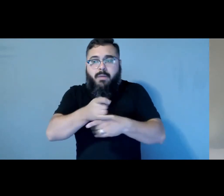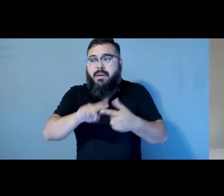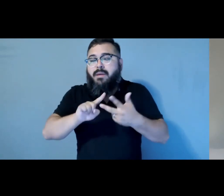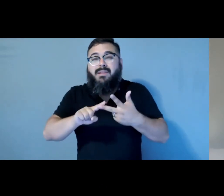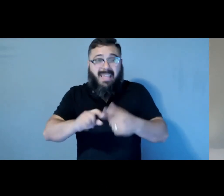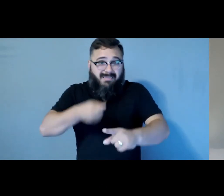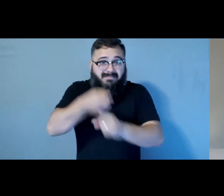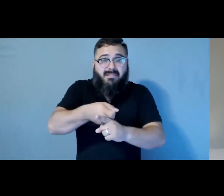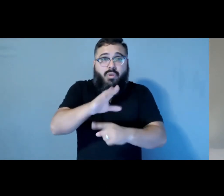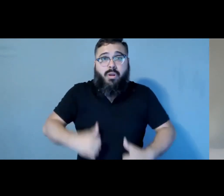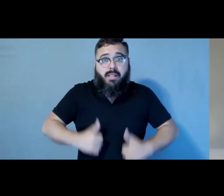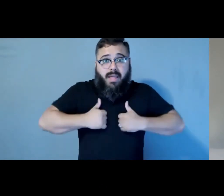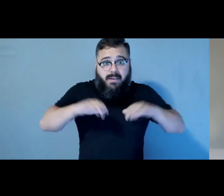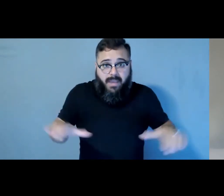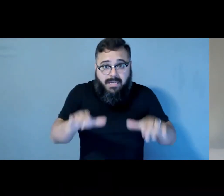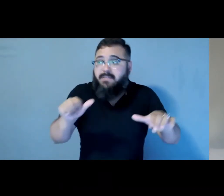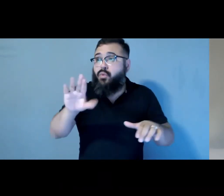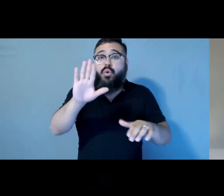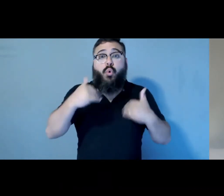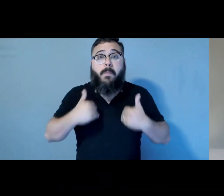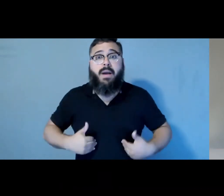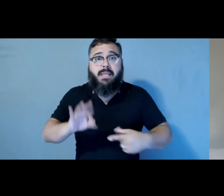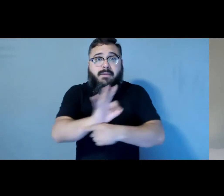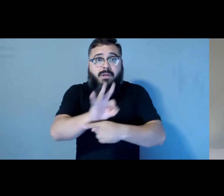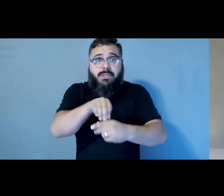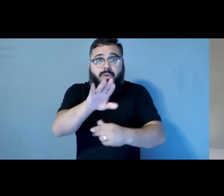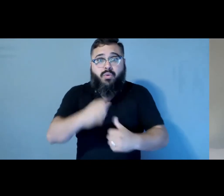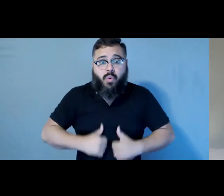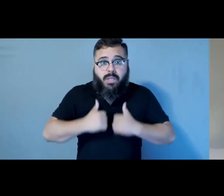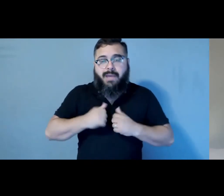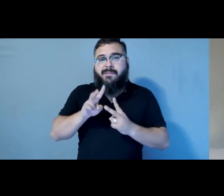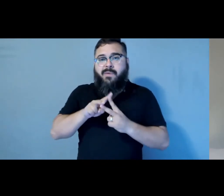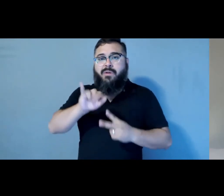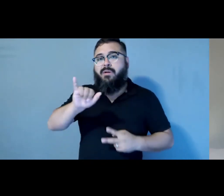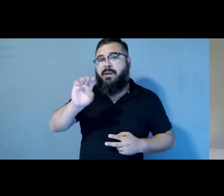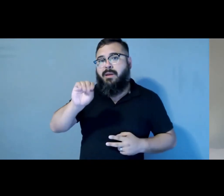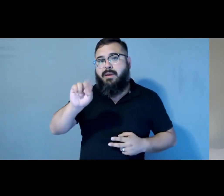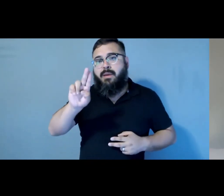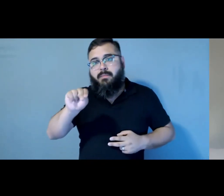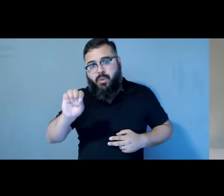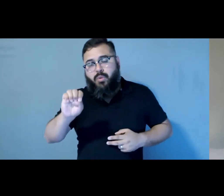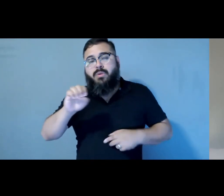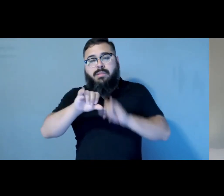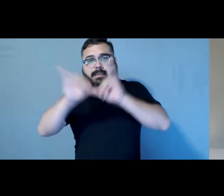the bodily functions of your, in your life, whether it be your immune system, your endocrine system, your neurological system,